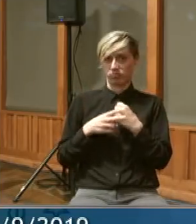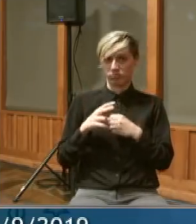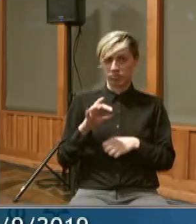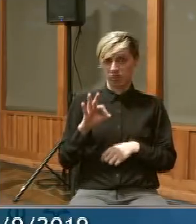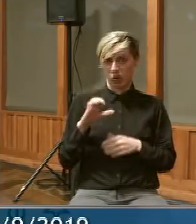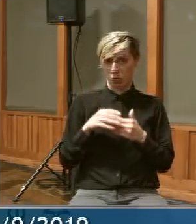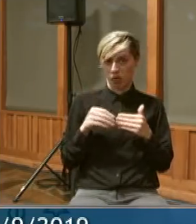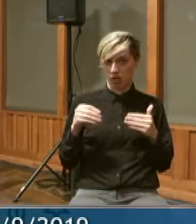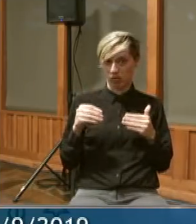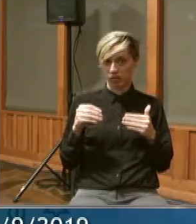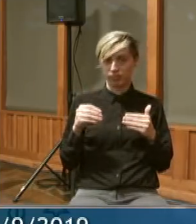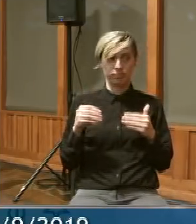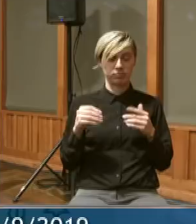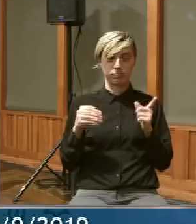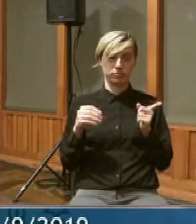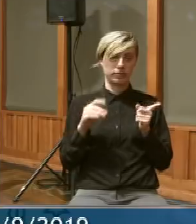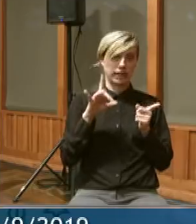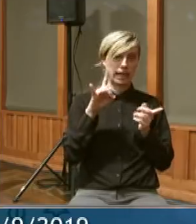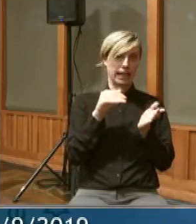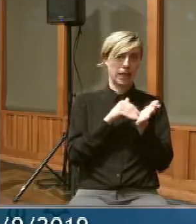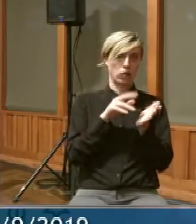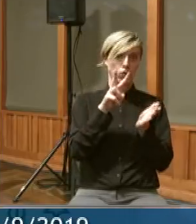ONE POOL IT WILL COST 900 IN STAFFING SO YOU'RE SAVING $900